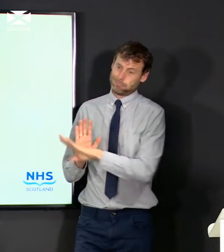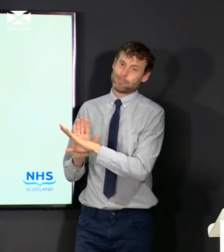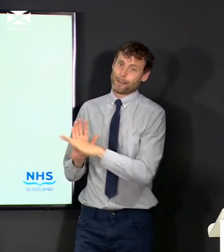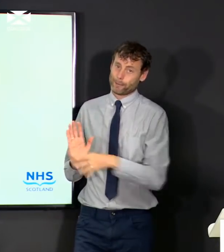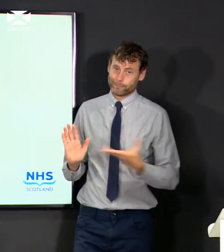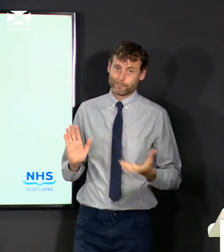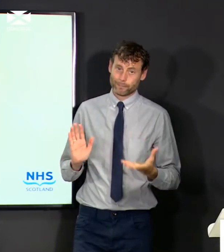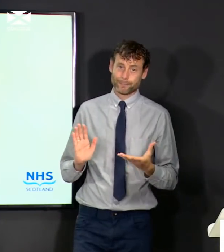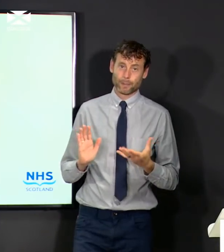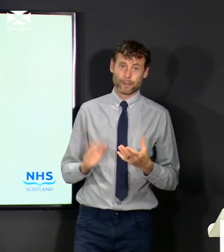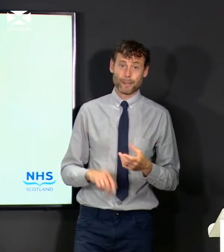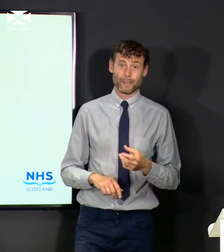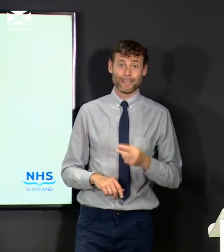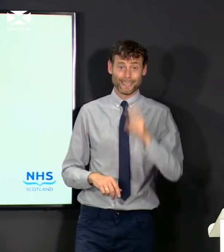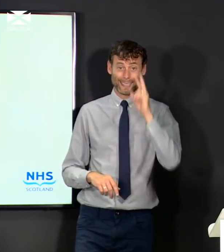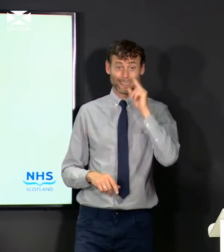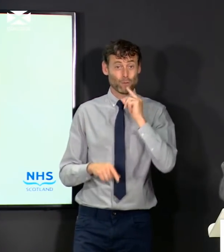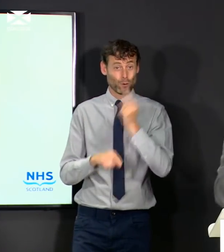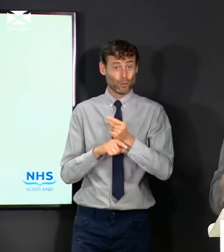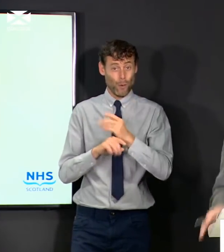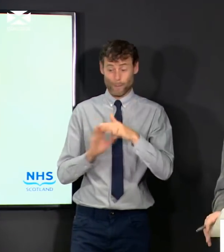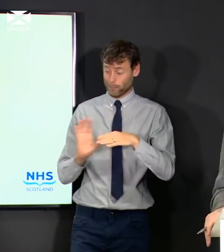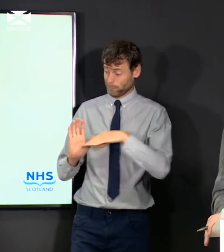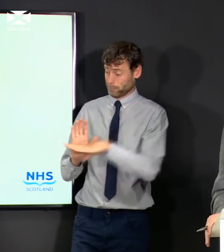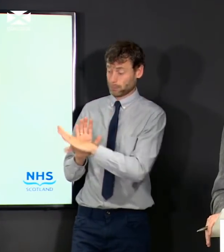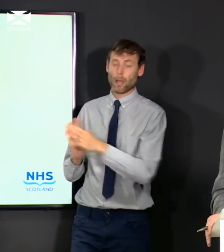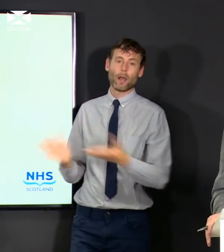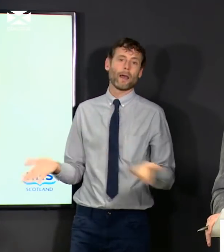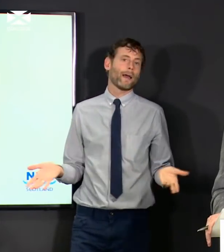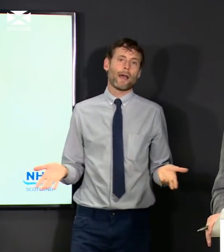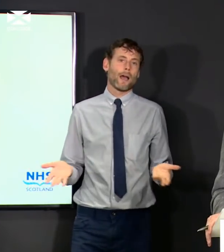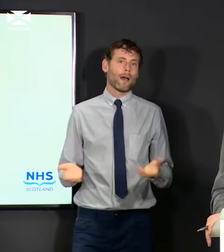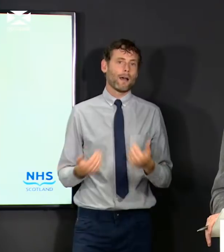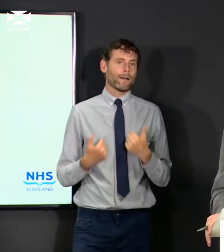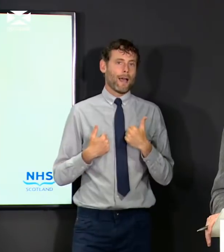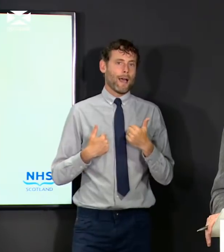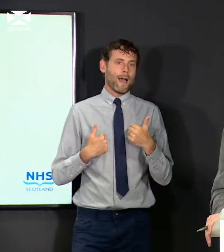exactly for the second spike reasons we've just described, then I think the contingency